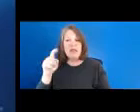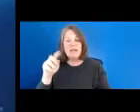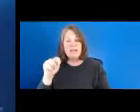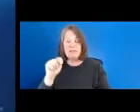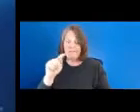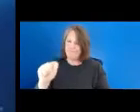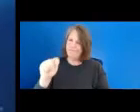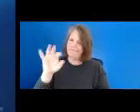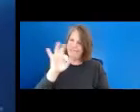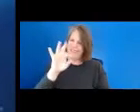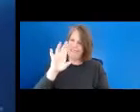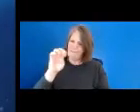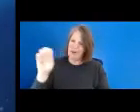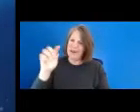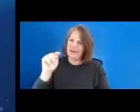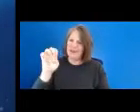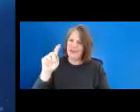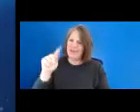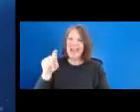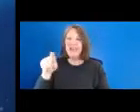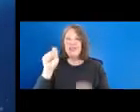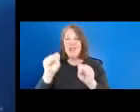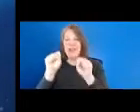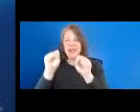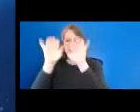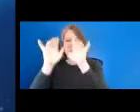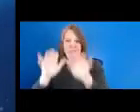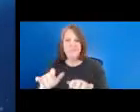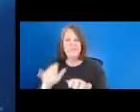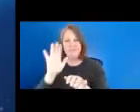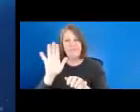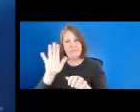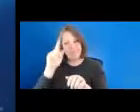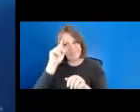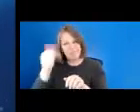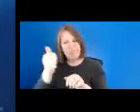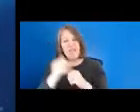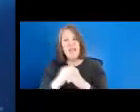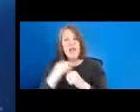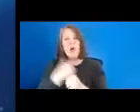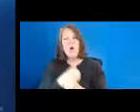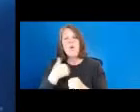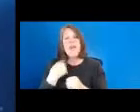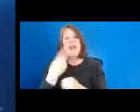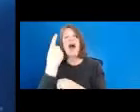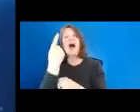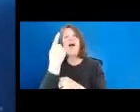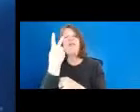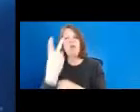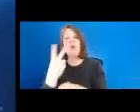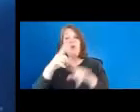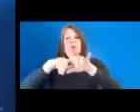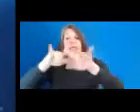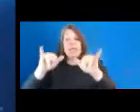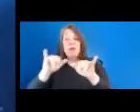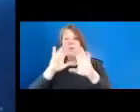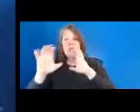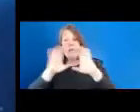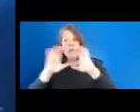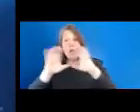posters that are of interest. 16:21:29 We have two synchronous functions